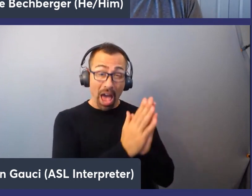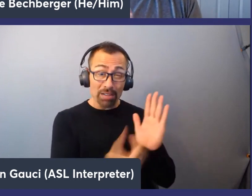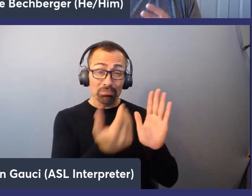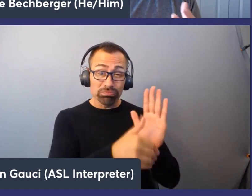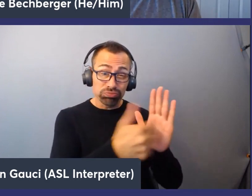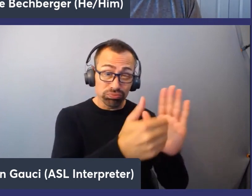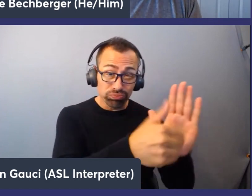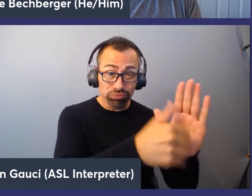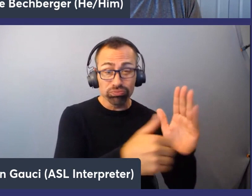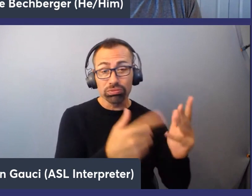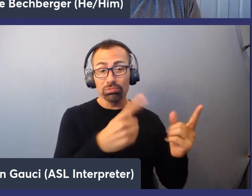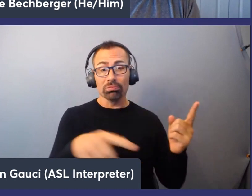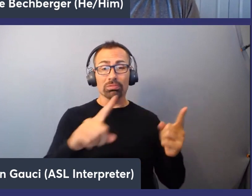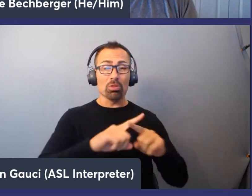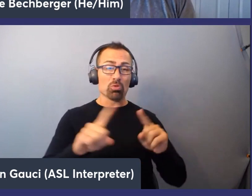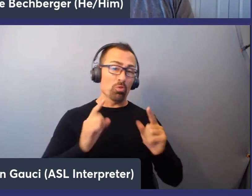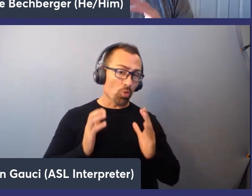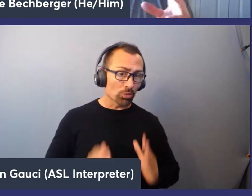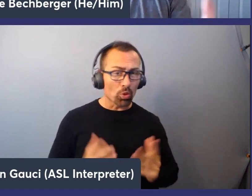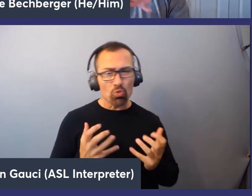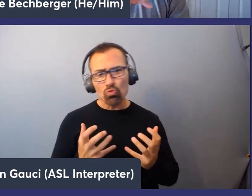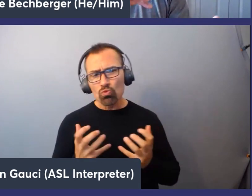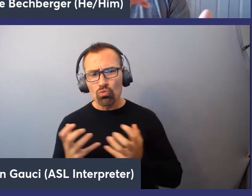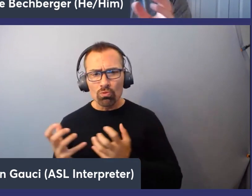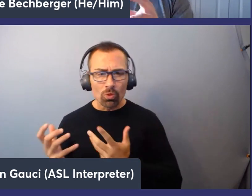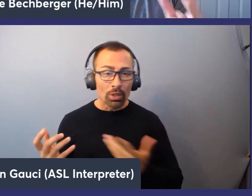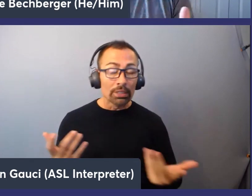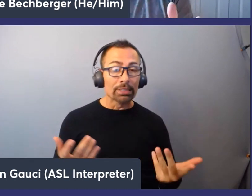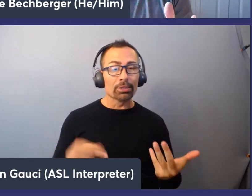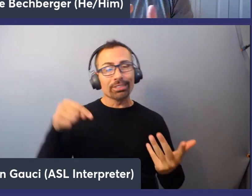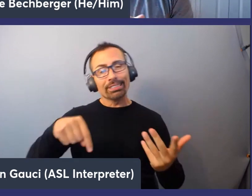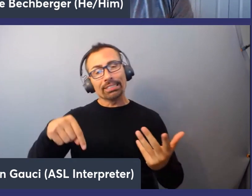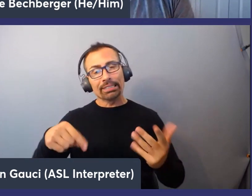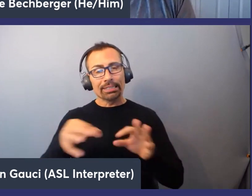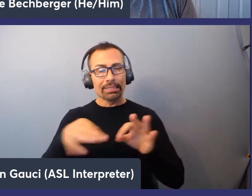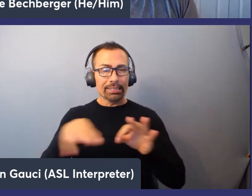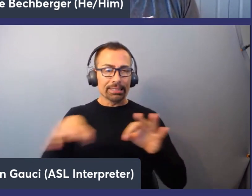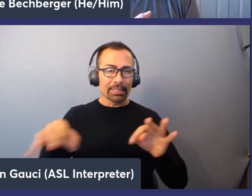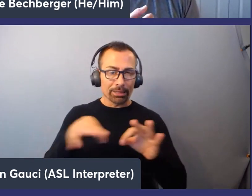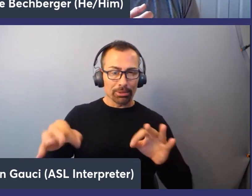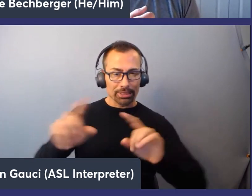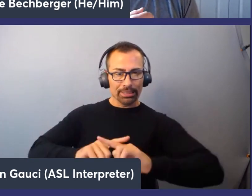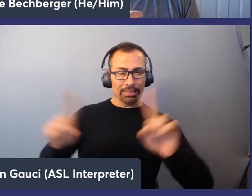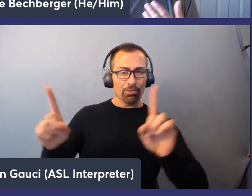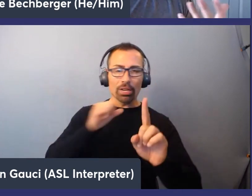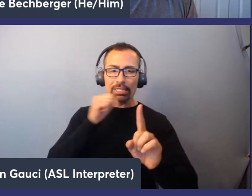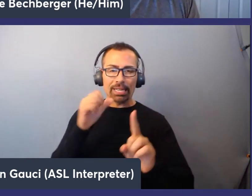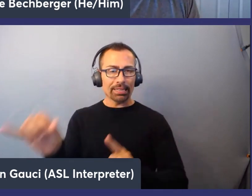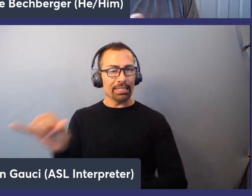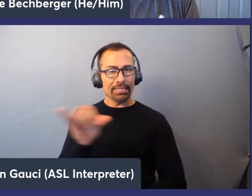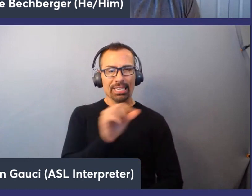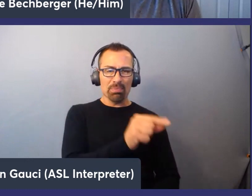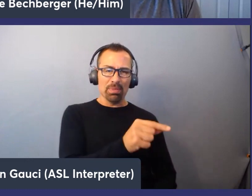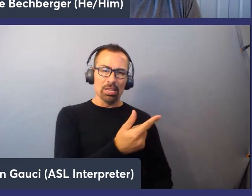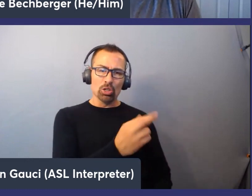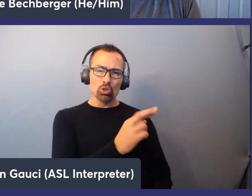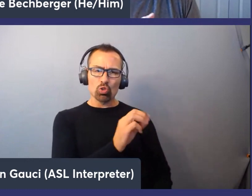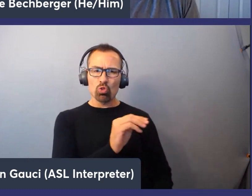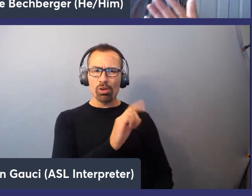and it's really a different query language to the way that Gremlin works, and one that we think customers will think,